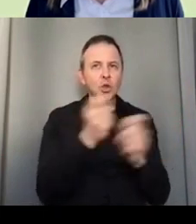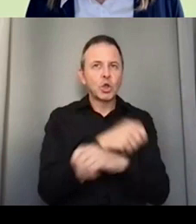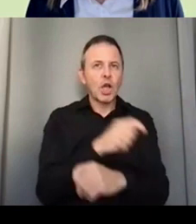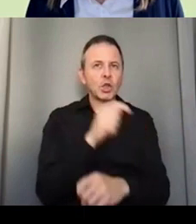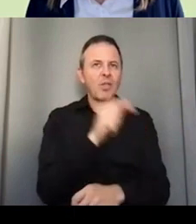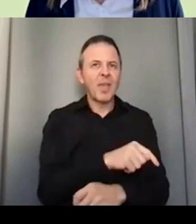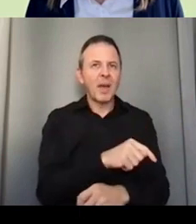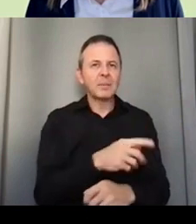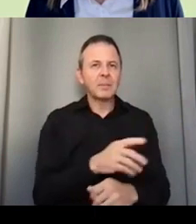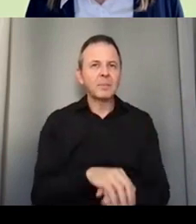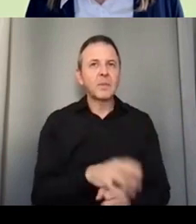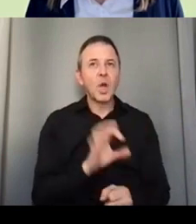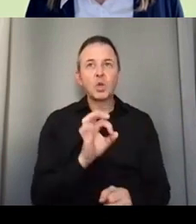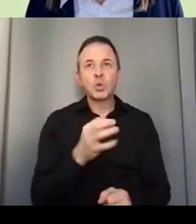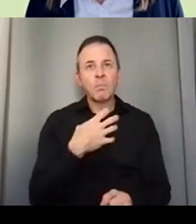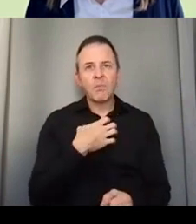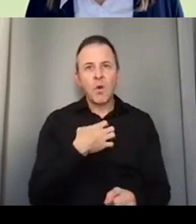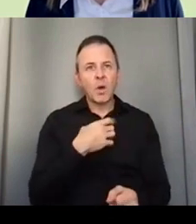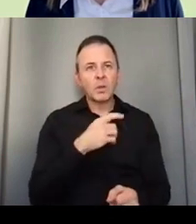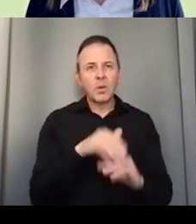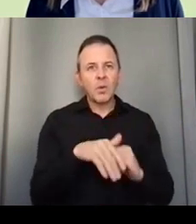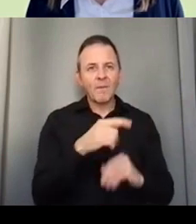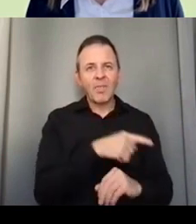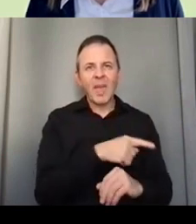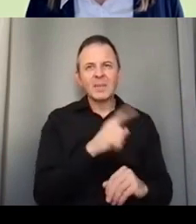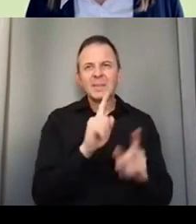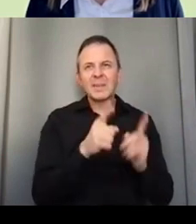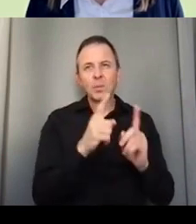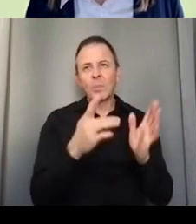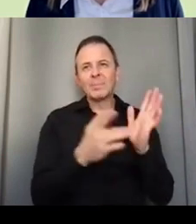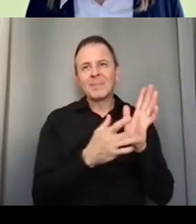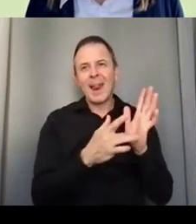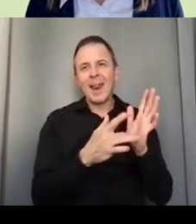be scared about that sometimes it's just a technical glitch but again